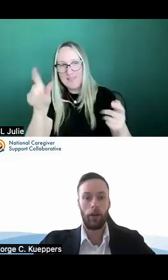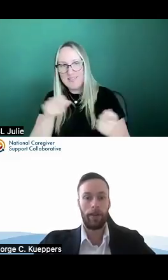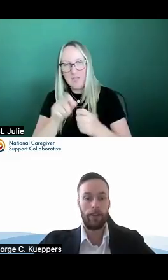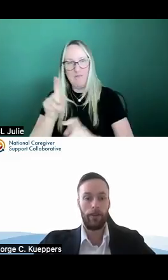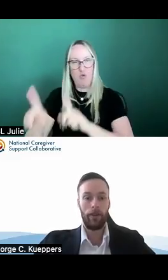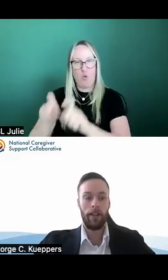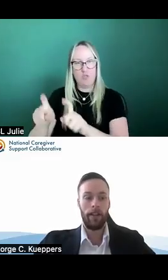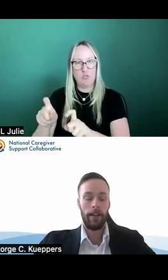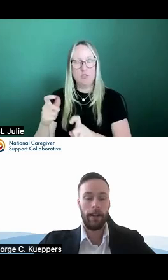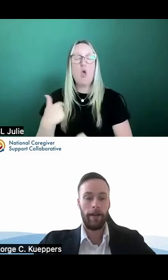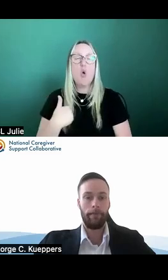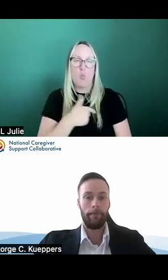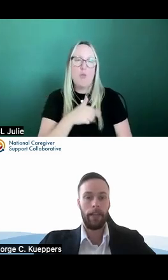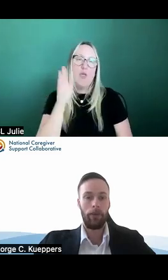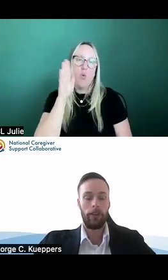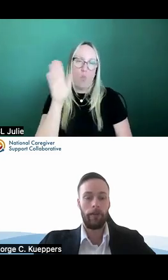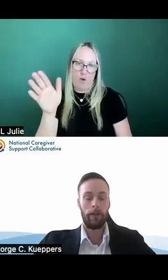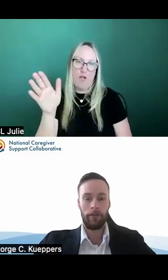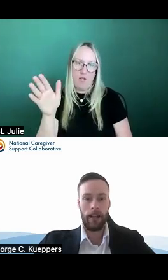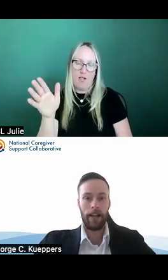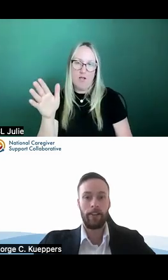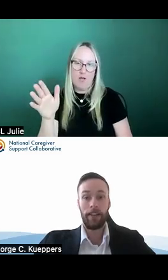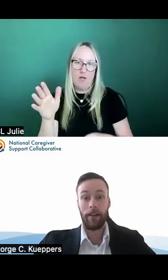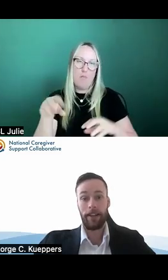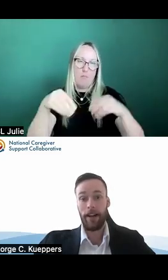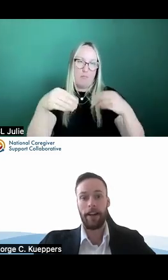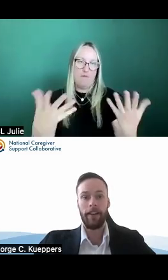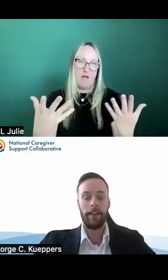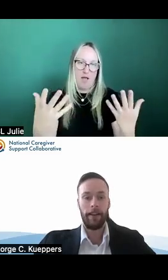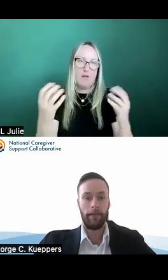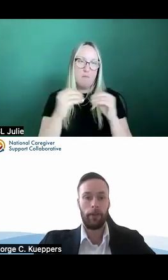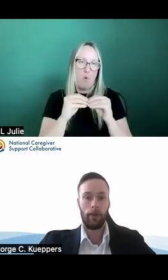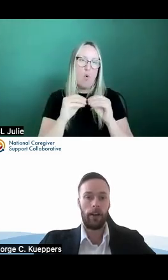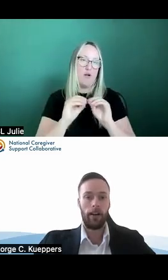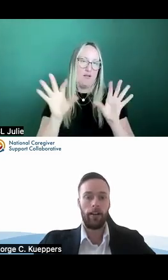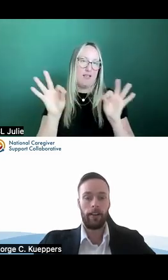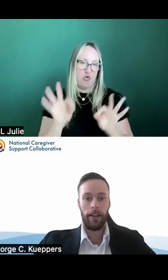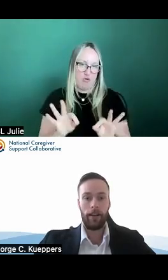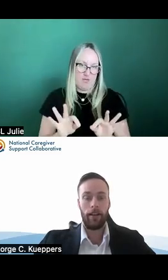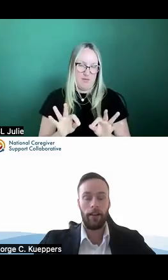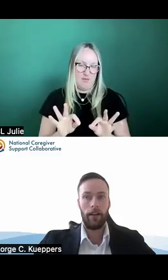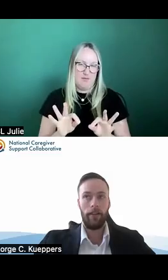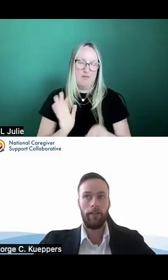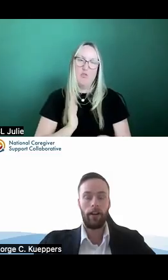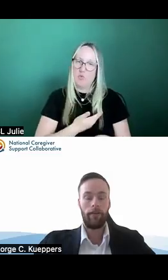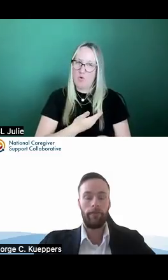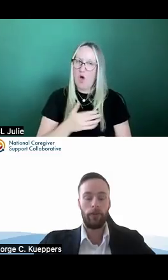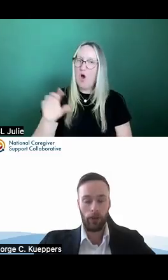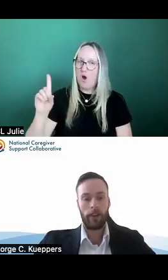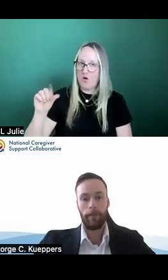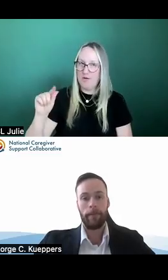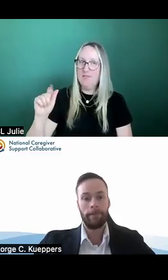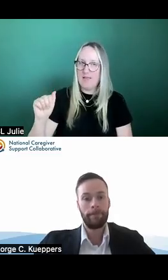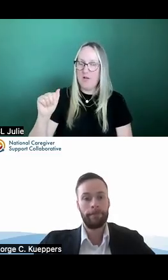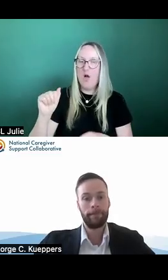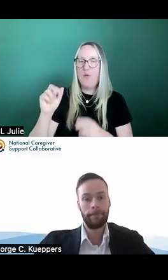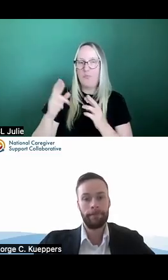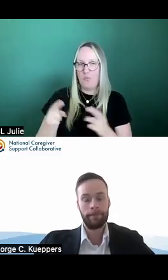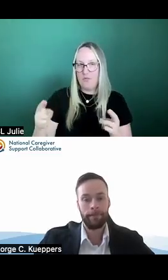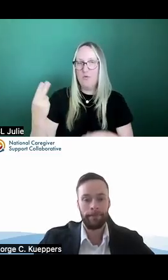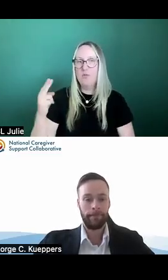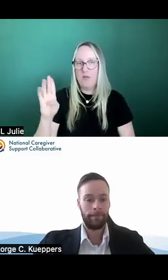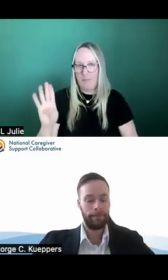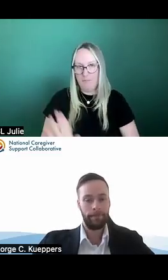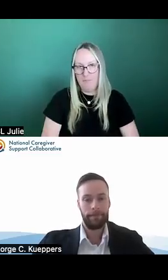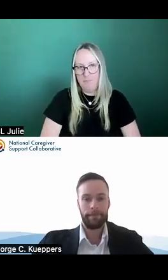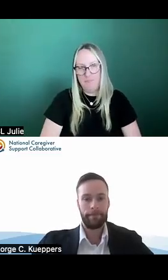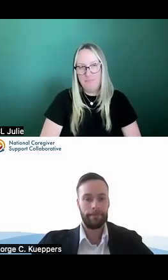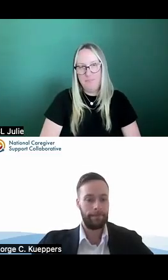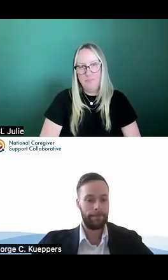hoping to be able to provide clarity on through our data, our Resource Hub.